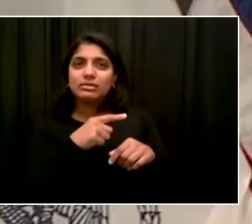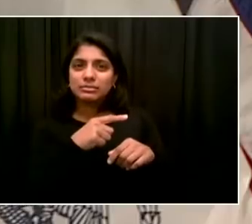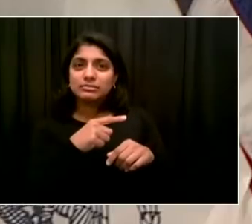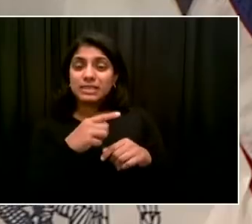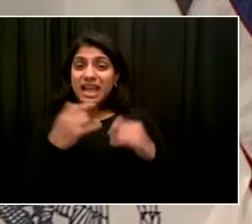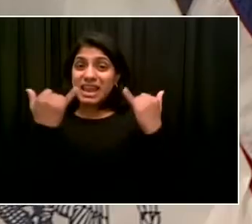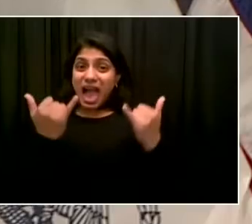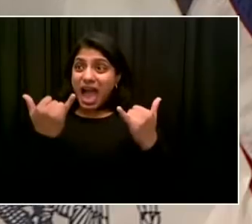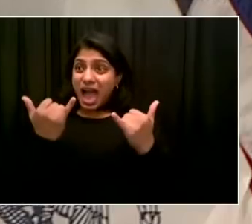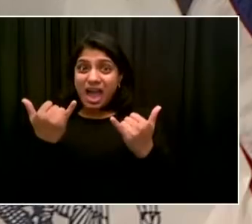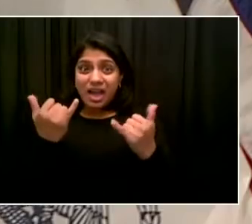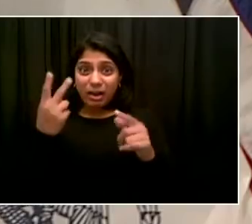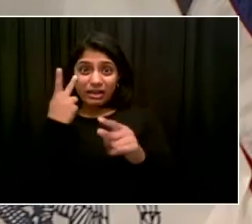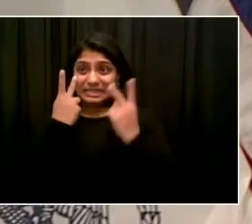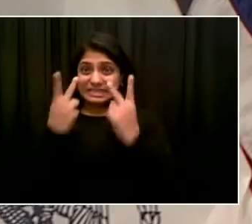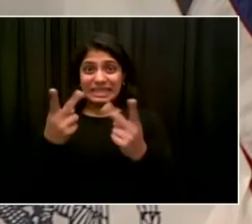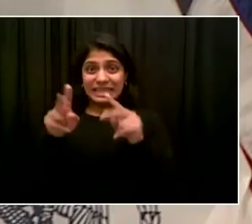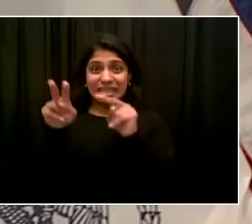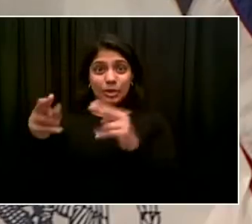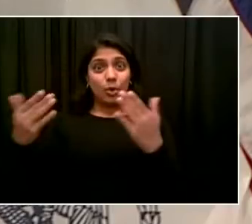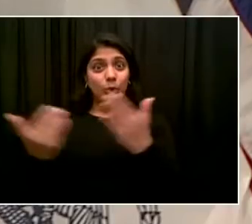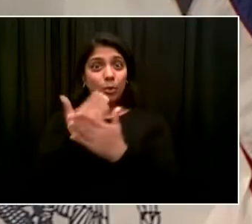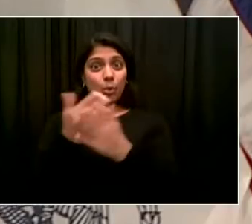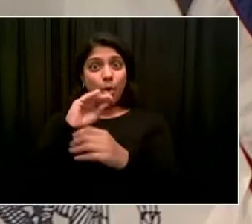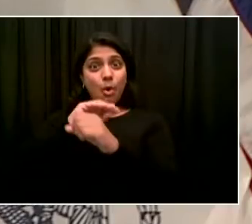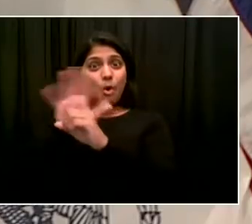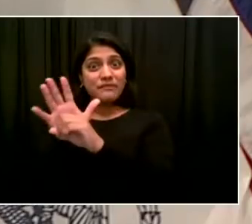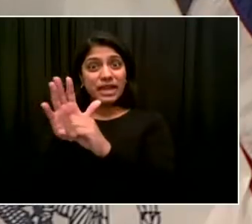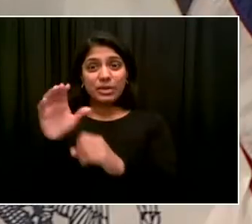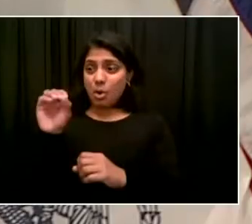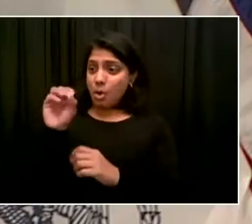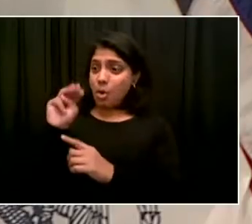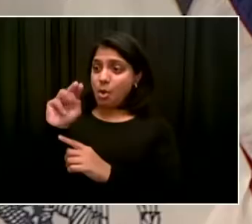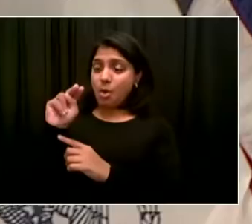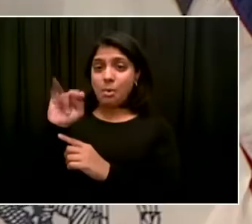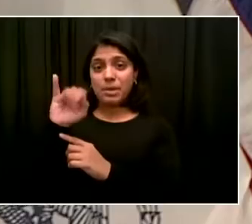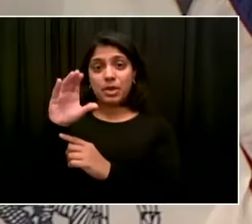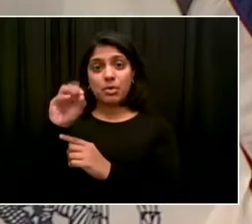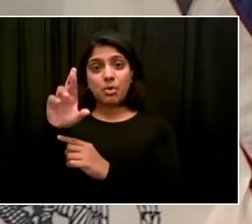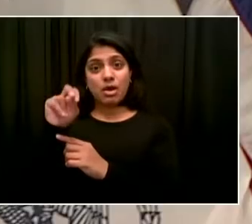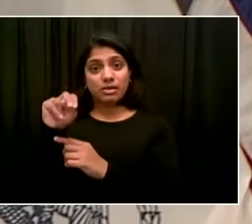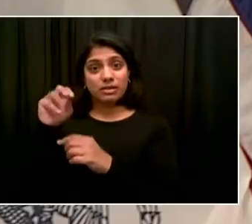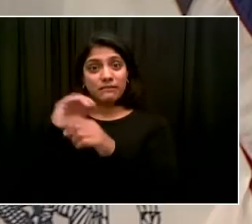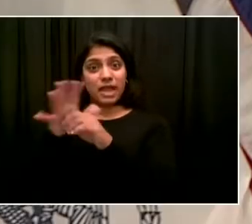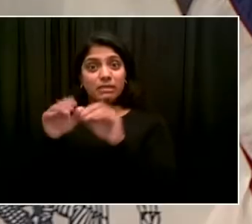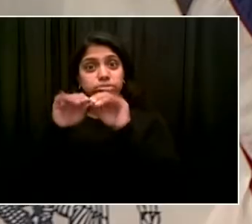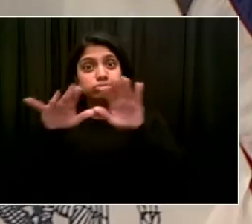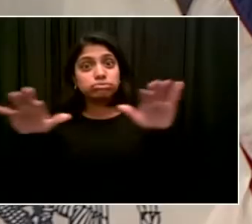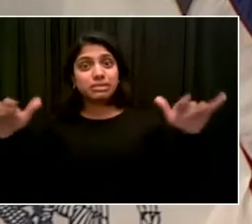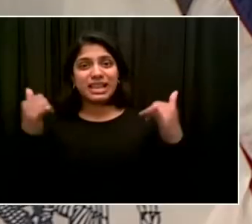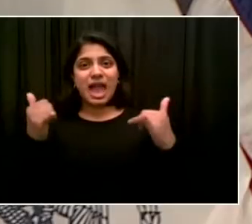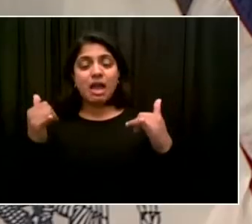THAT HAS BEEN SPREADING COVID- 19, PEOPLE ARE GATHERING FOR HOLIDAYS. WE OVLE THAT BUT WE KNOW THAT'S THE TIME WHEN COVID-19 SPREADS. WE ARE TAKING